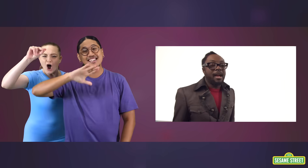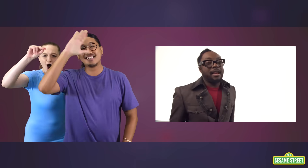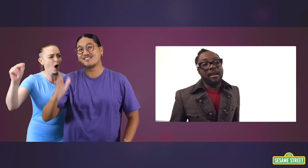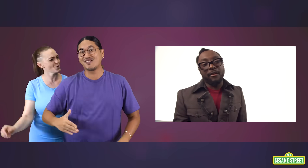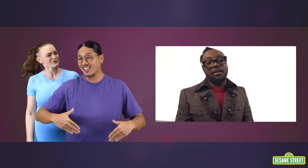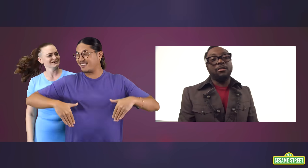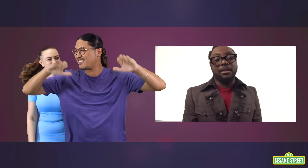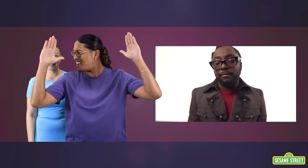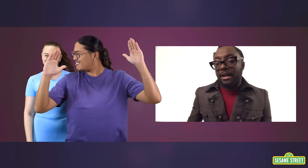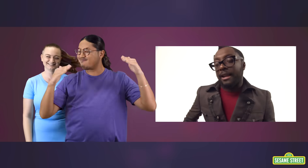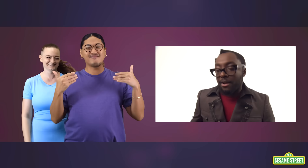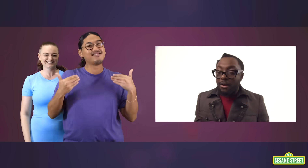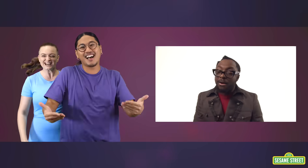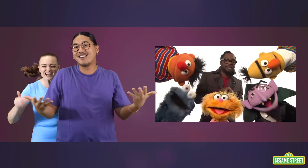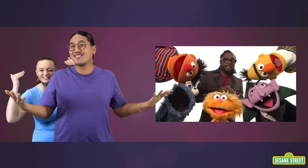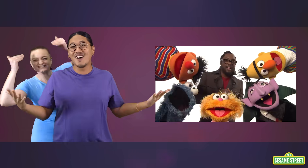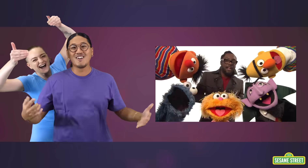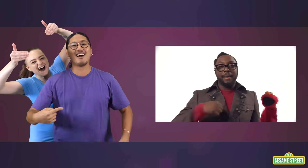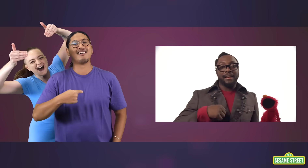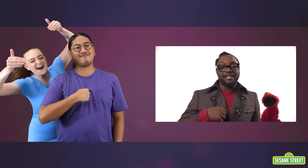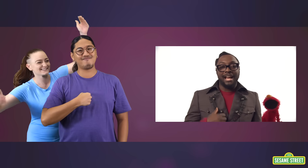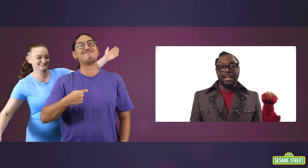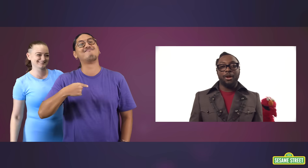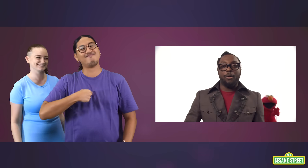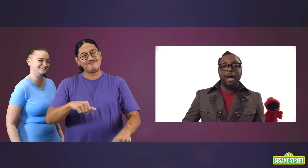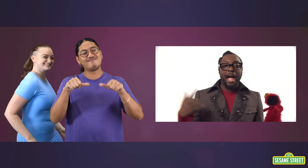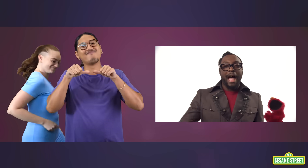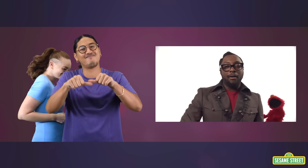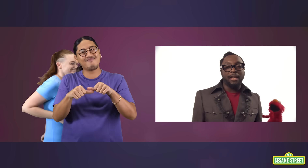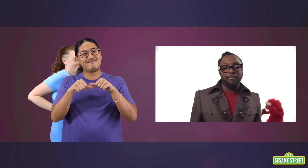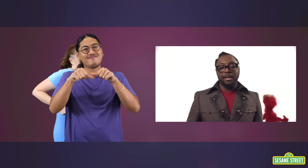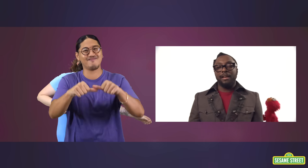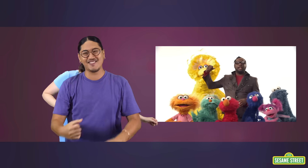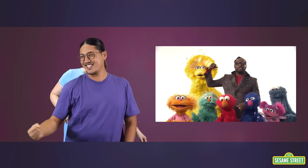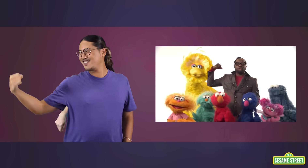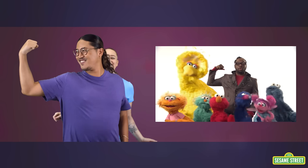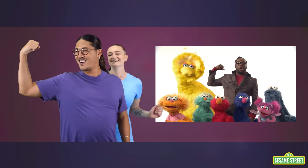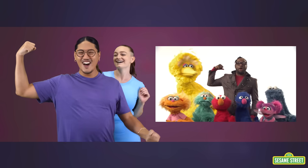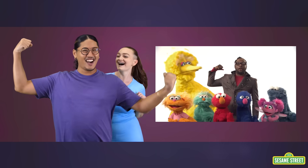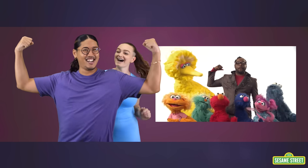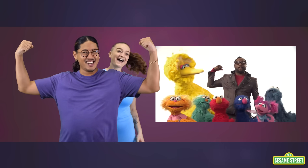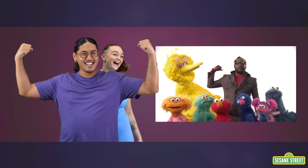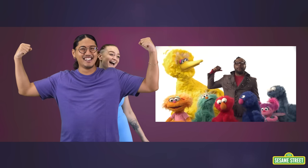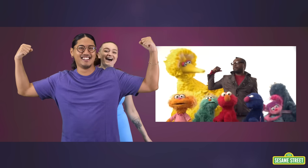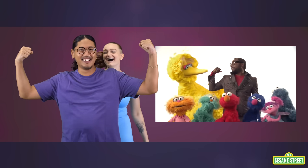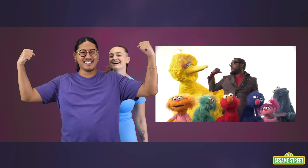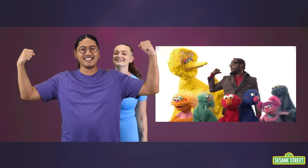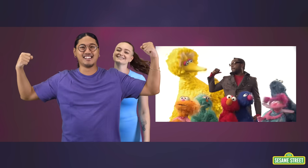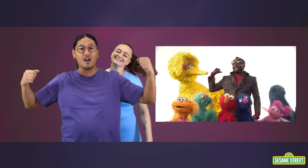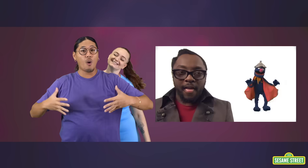Never giving up, gotta go Go Because I know I'll keep getting stronger